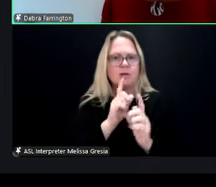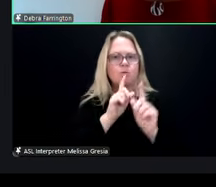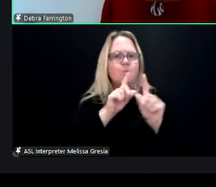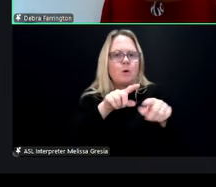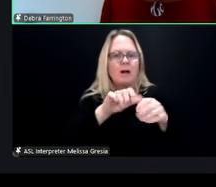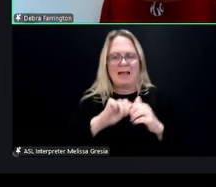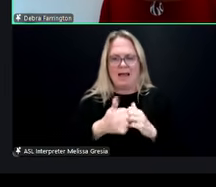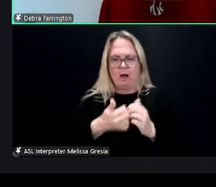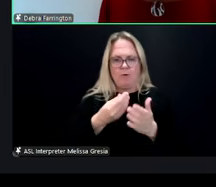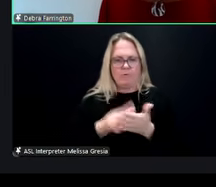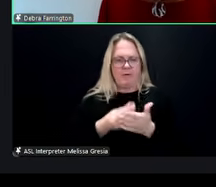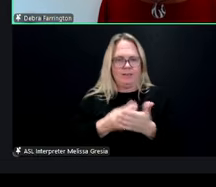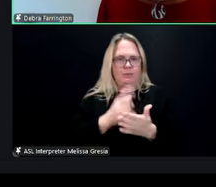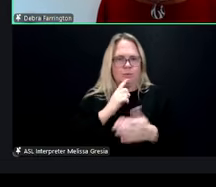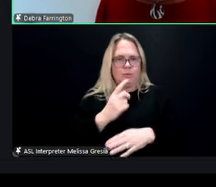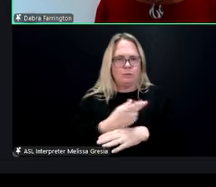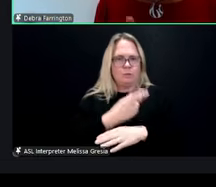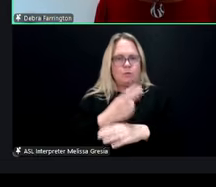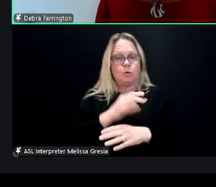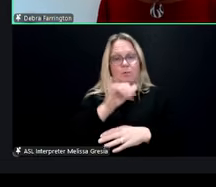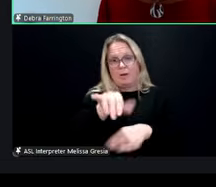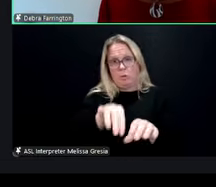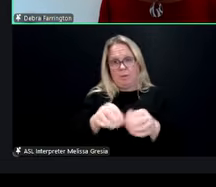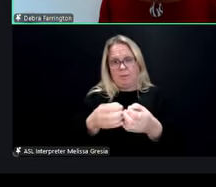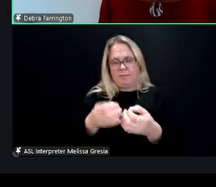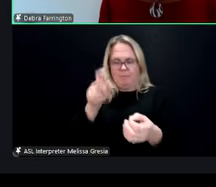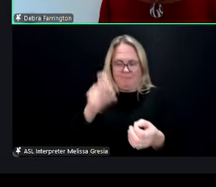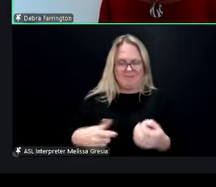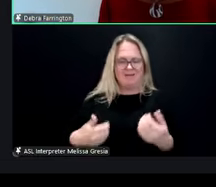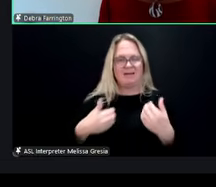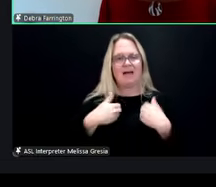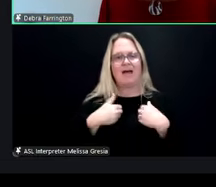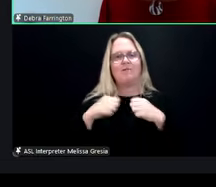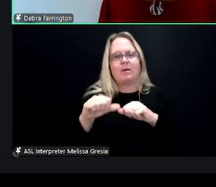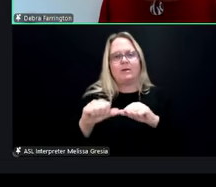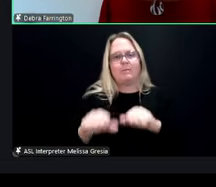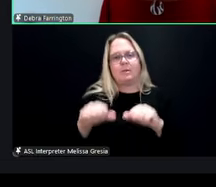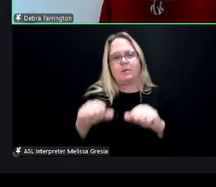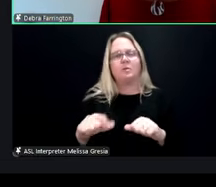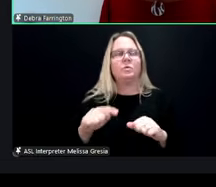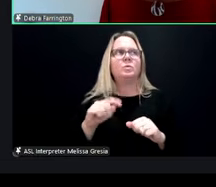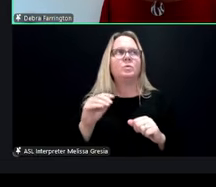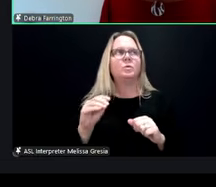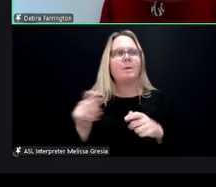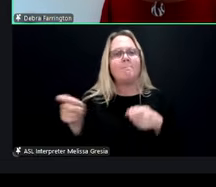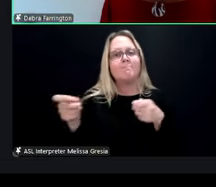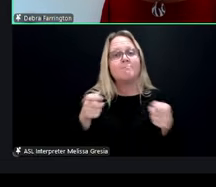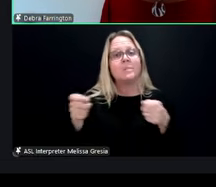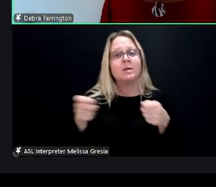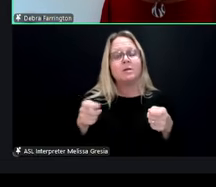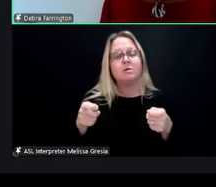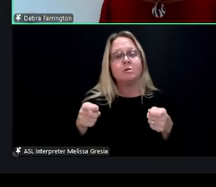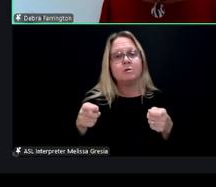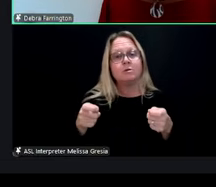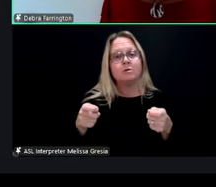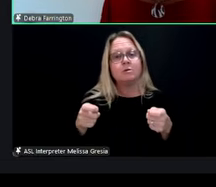are used. So this organization needs to have the capacity to manage um the funds that are coming